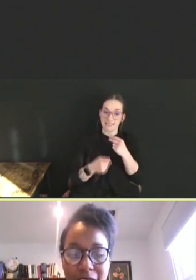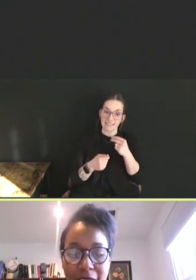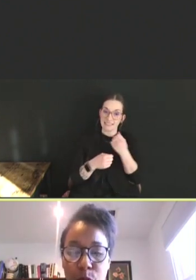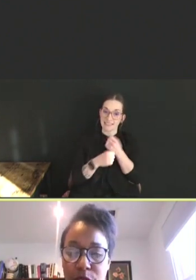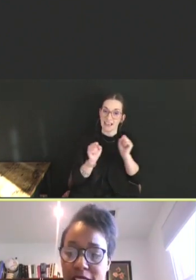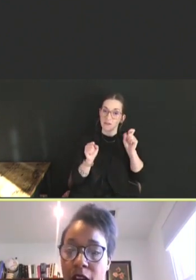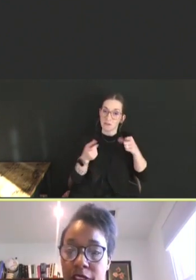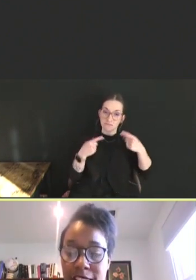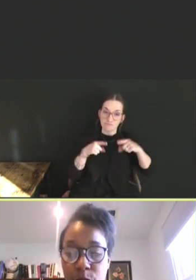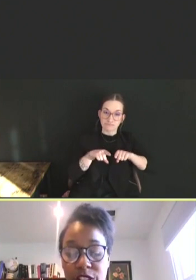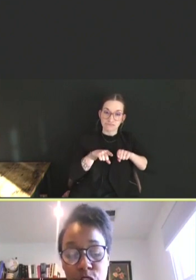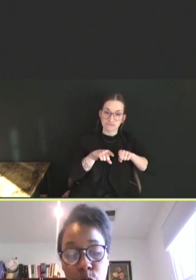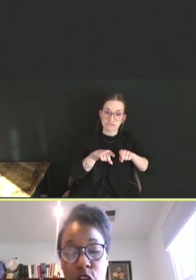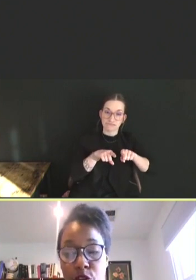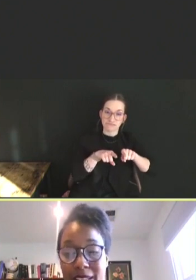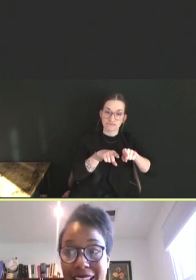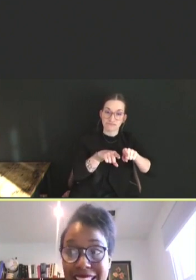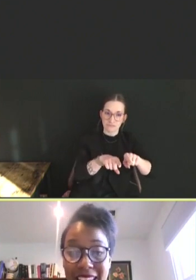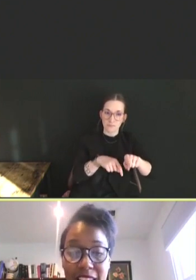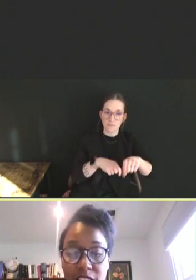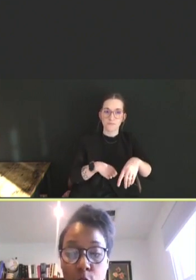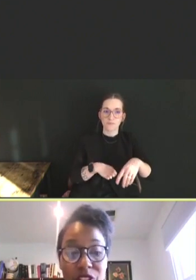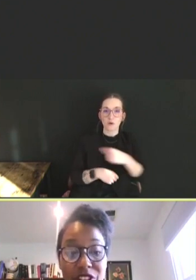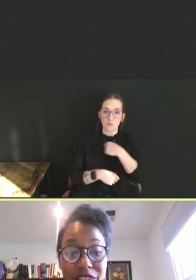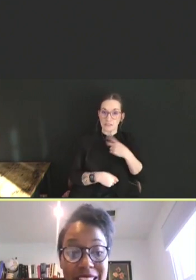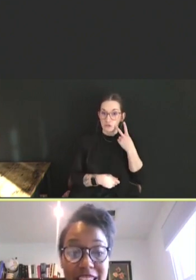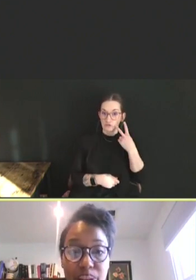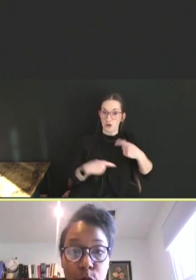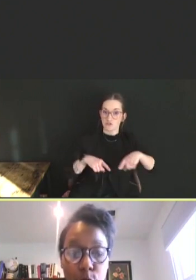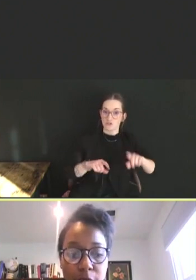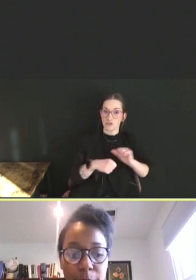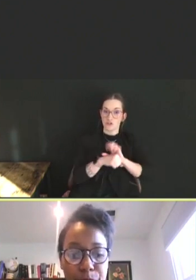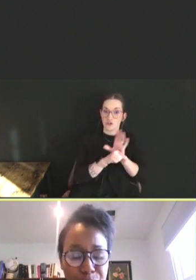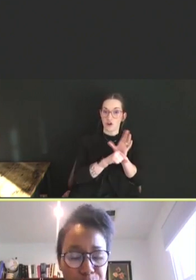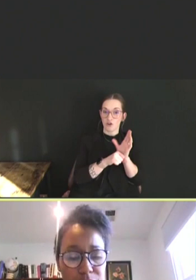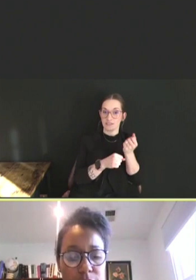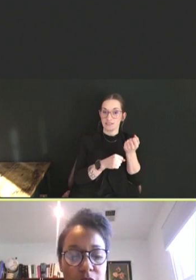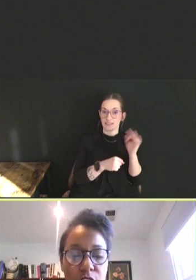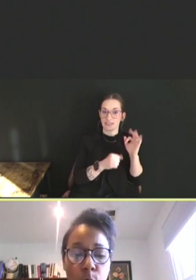And we saw this with during COVID-19 with the V-safe program.